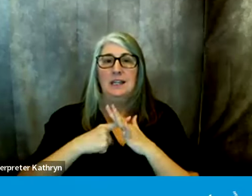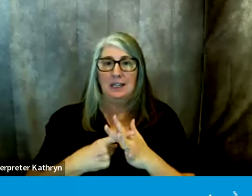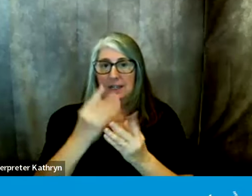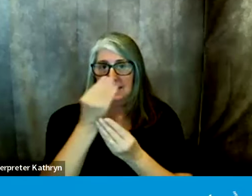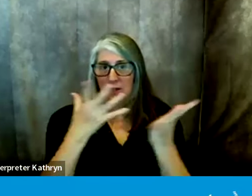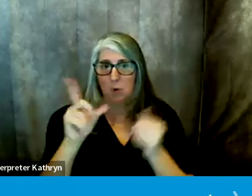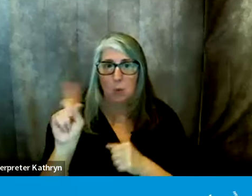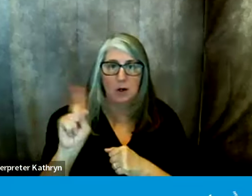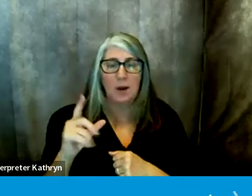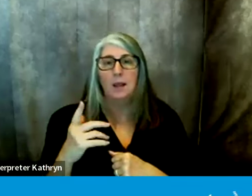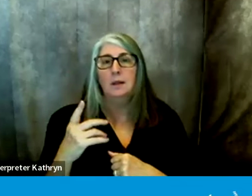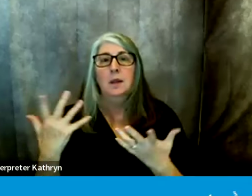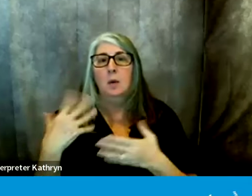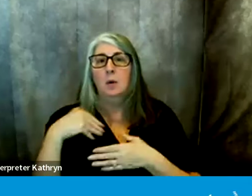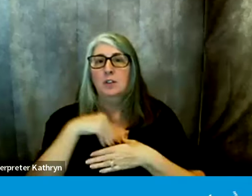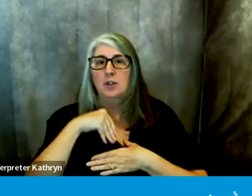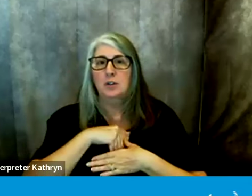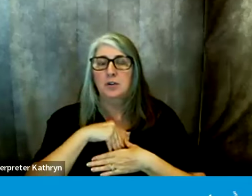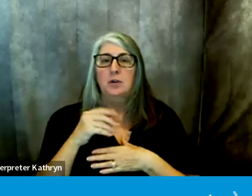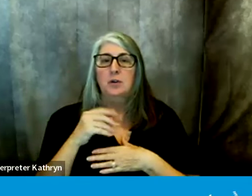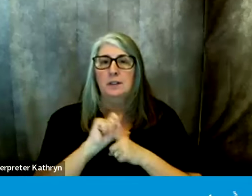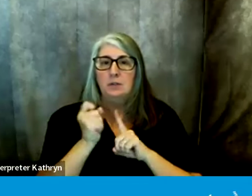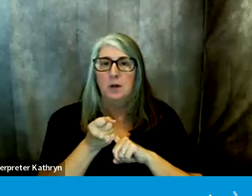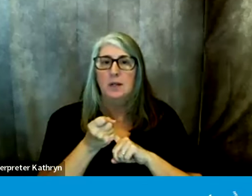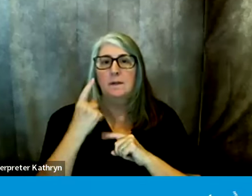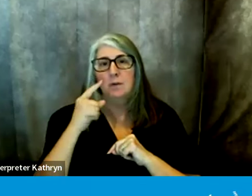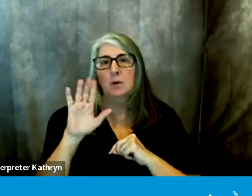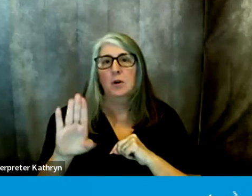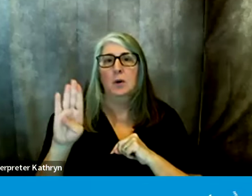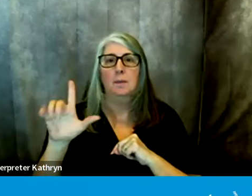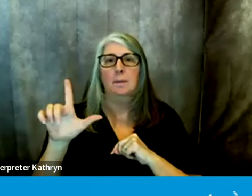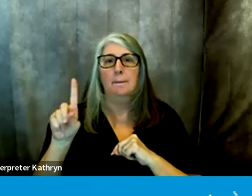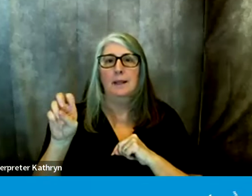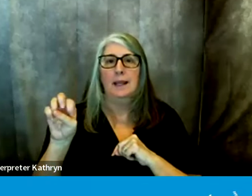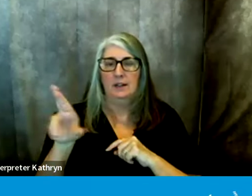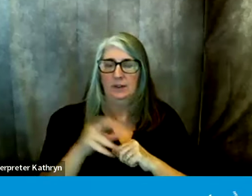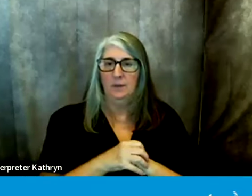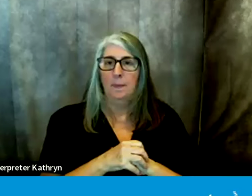and what your internal status is of your bladder. Really think of this as a GPS system.